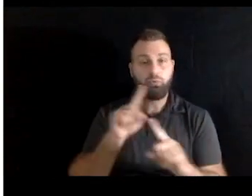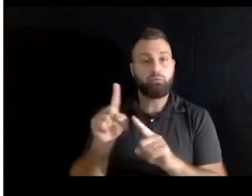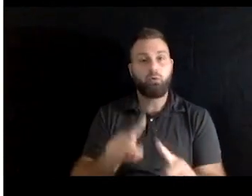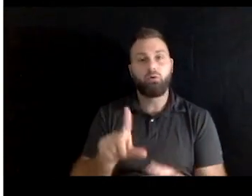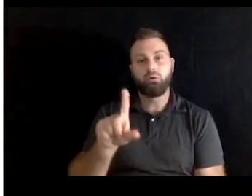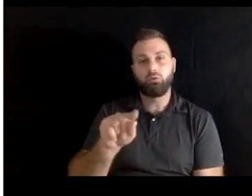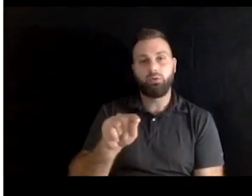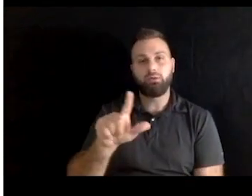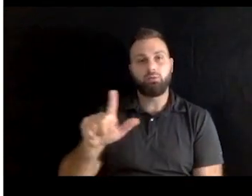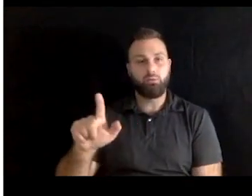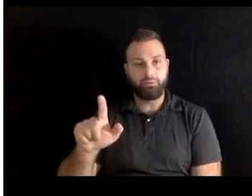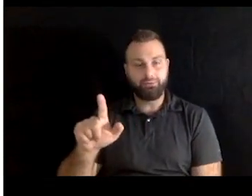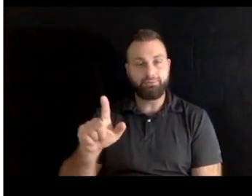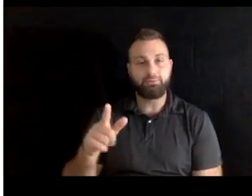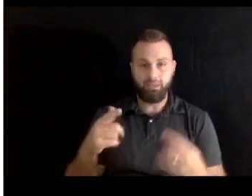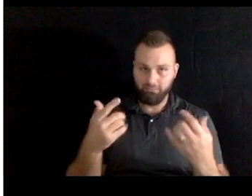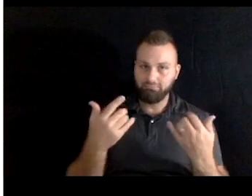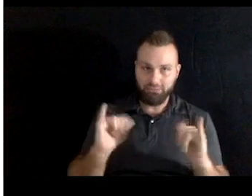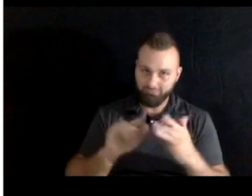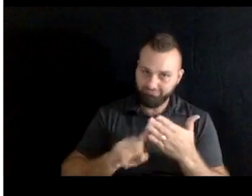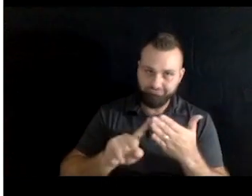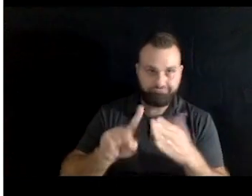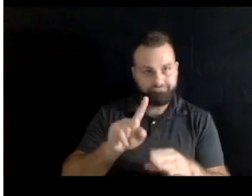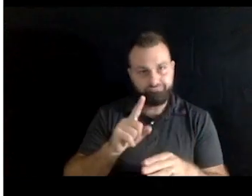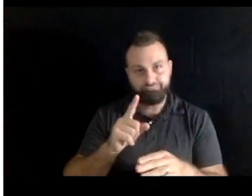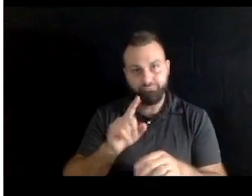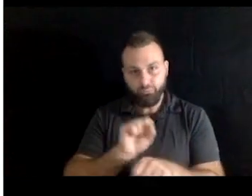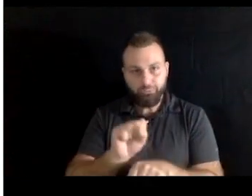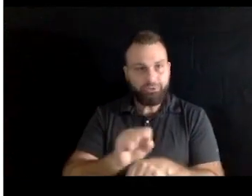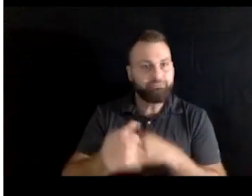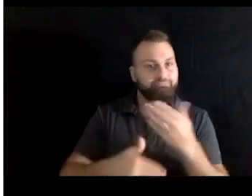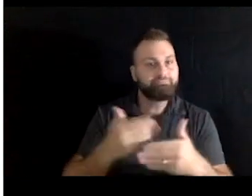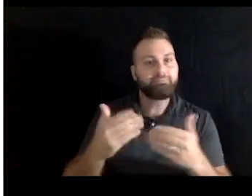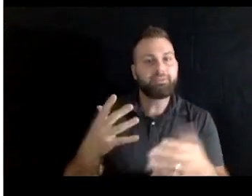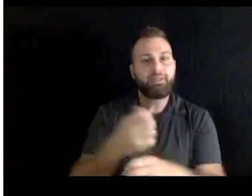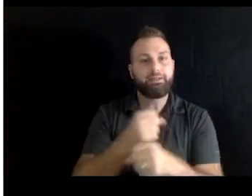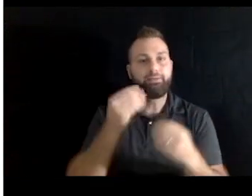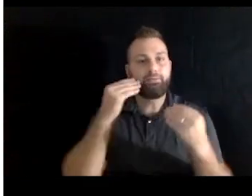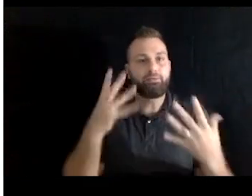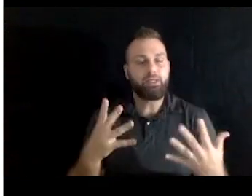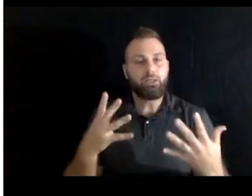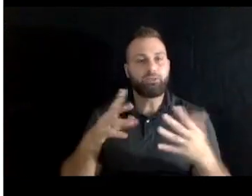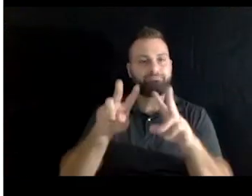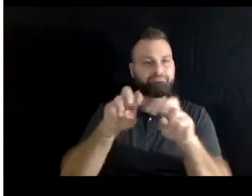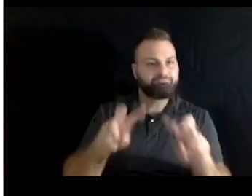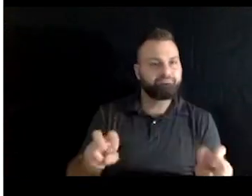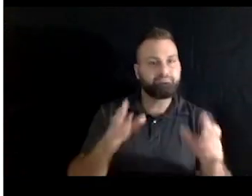something that I'm working on now and spend my days gathering data, developing analysis plans,